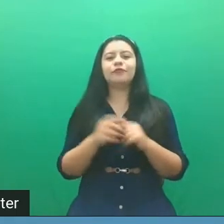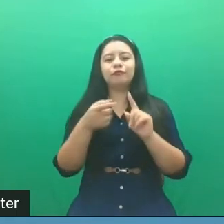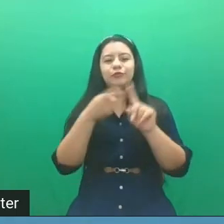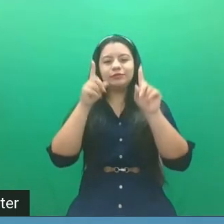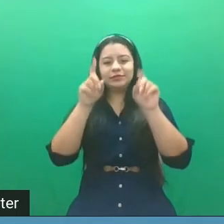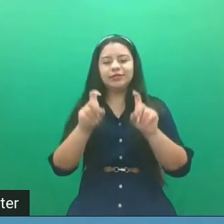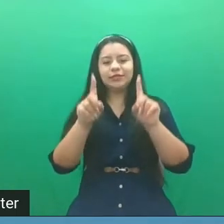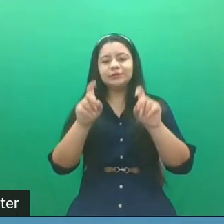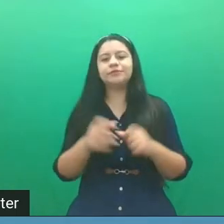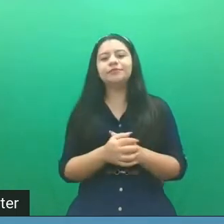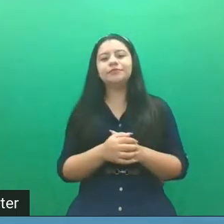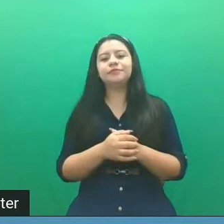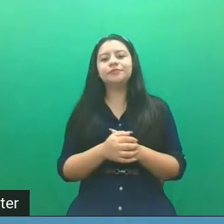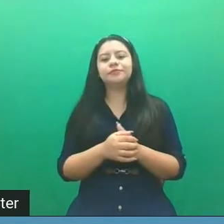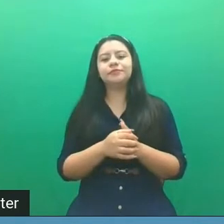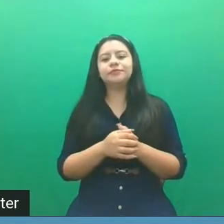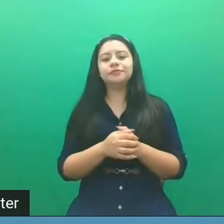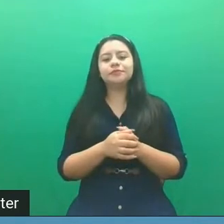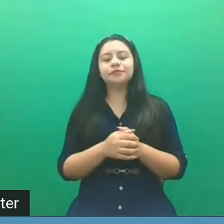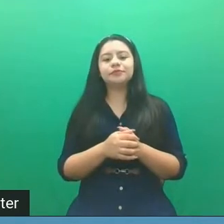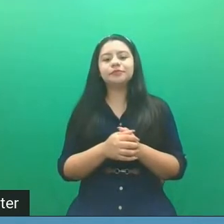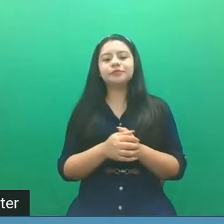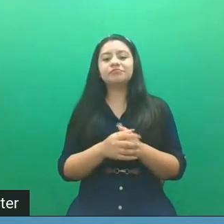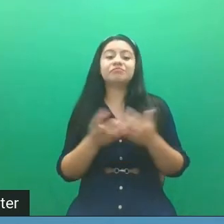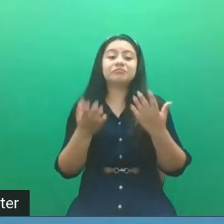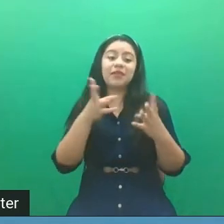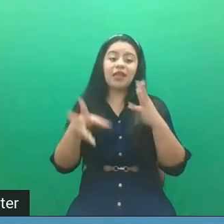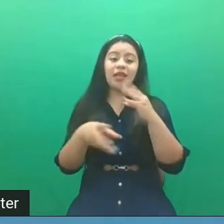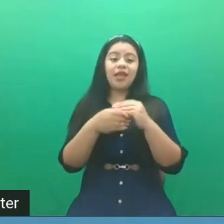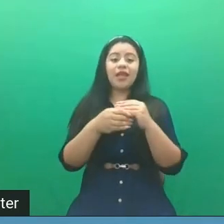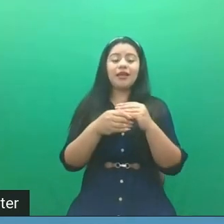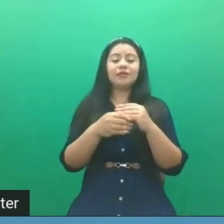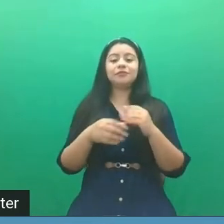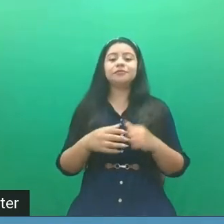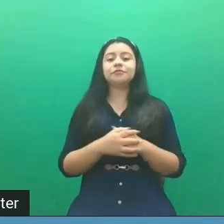And maybe something worth just adding here as related, we mentioned it I believe in the